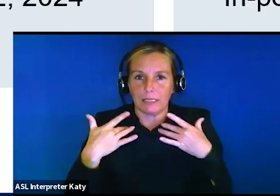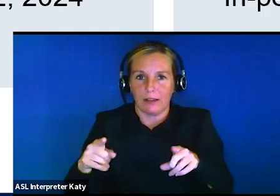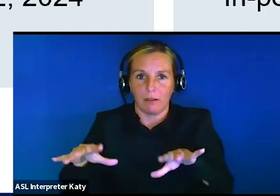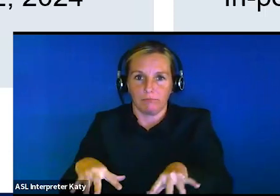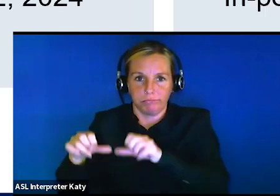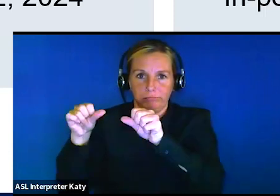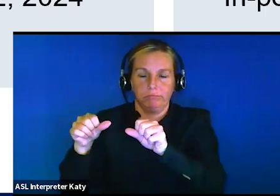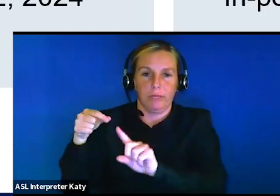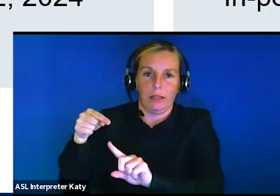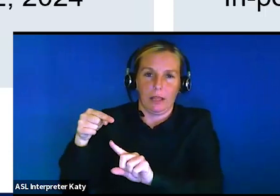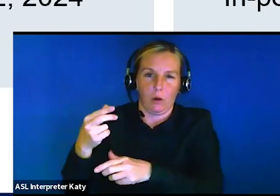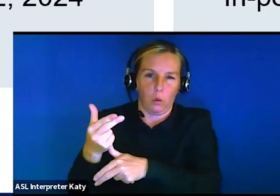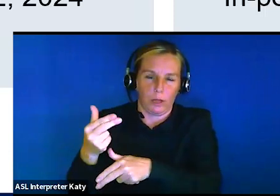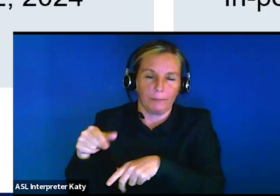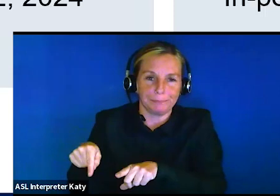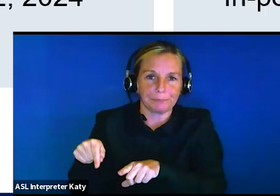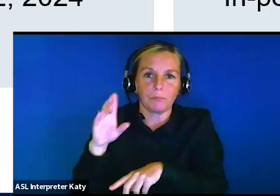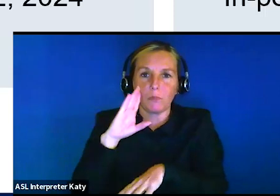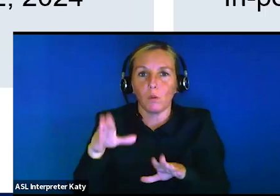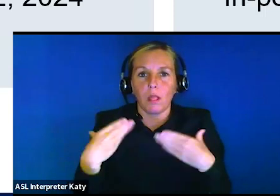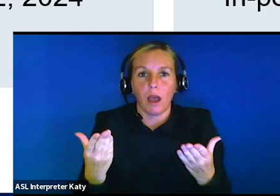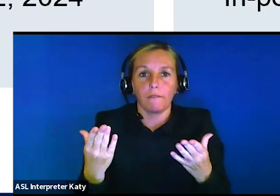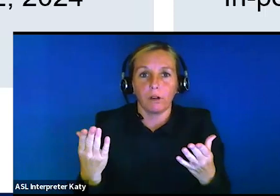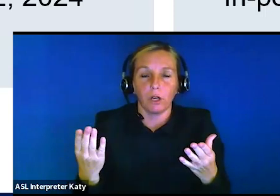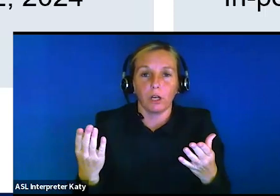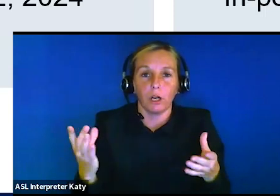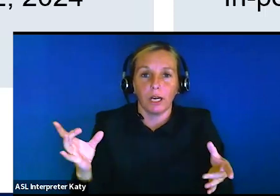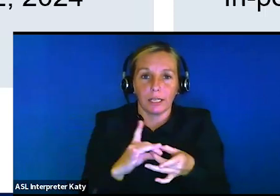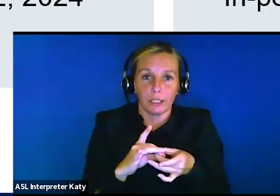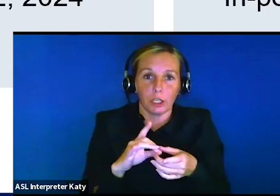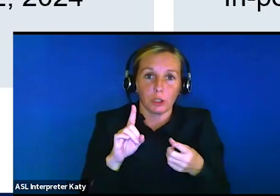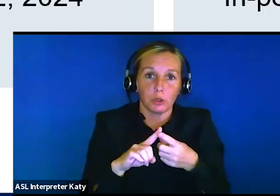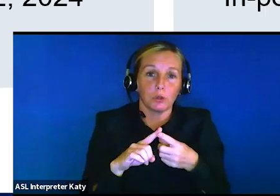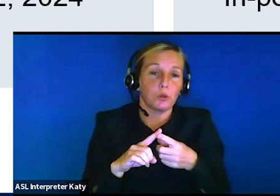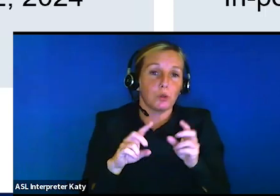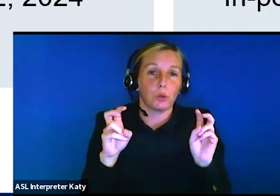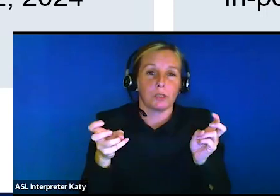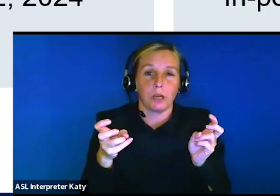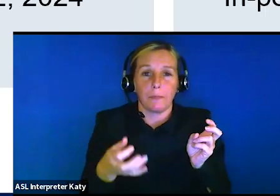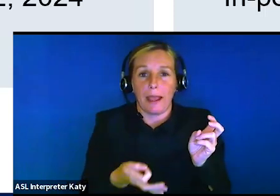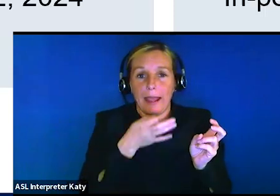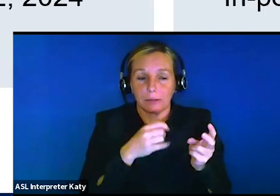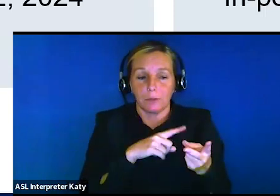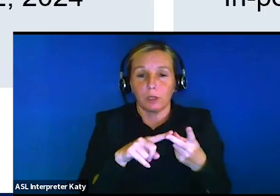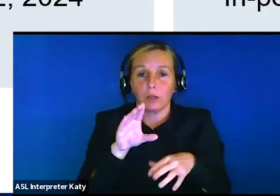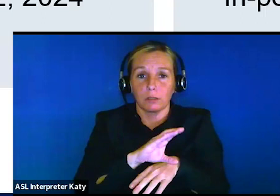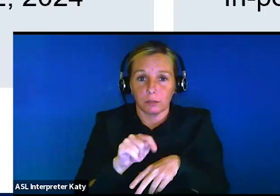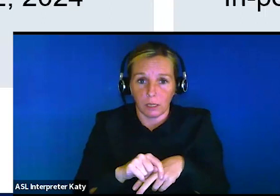We will be offering connection to subject matter experts and consultants, and there will be a large intensive